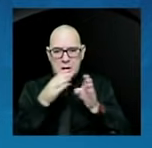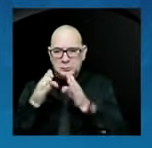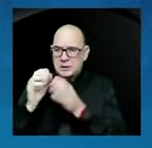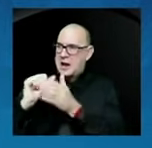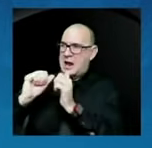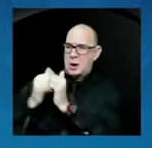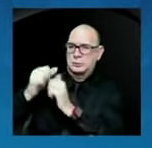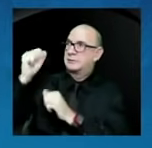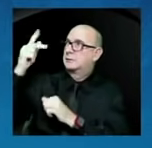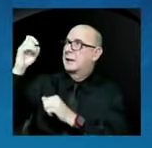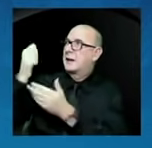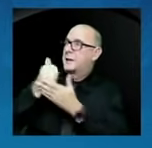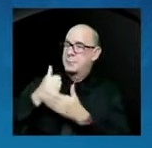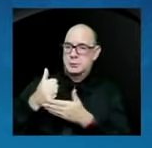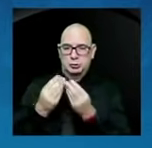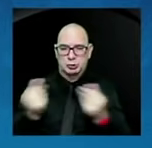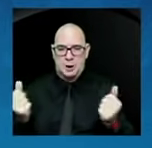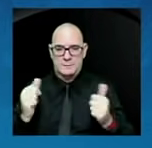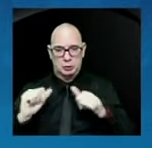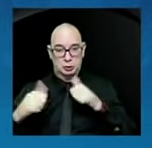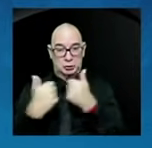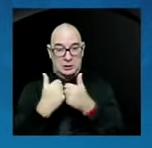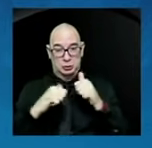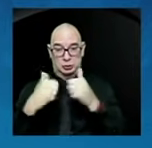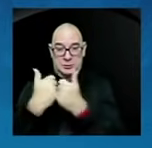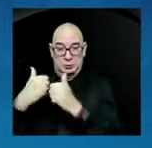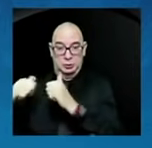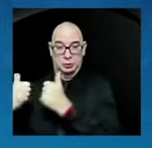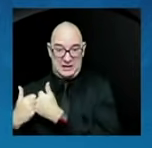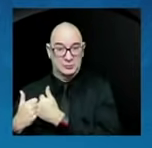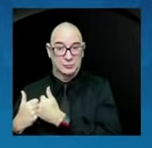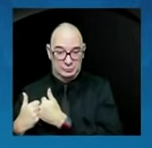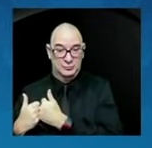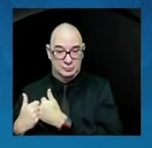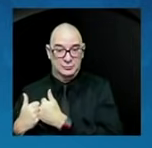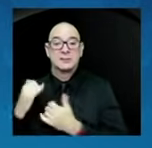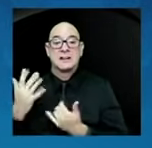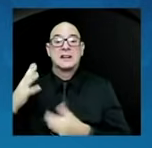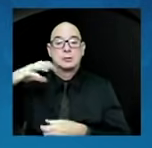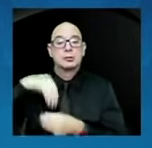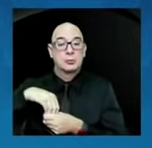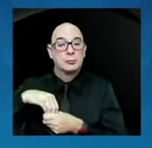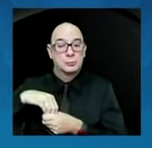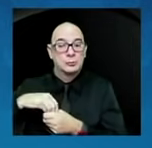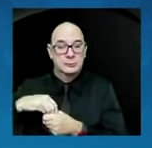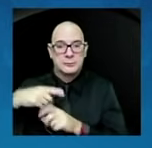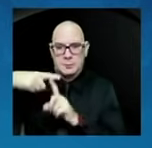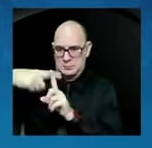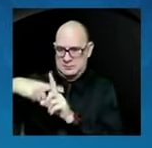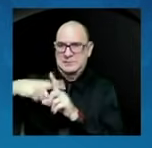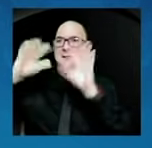IN WHICH SPACE CAN HELP US SOLVE